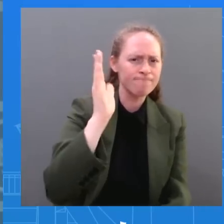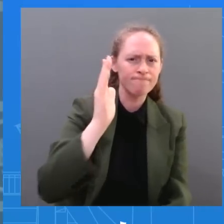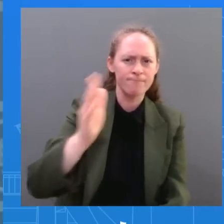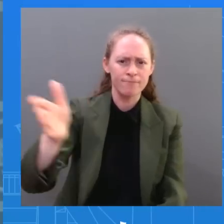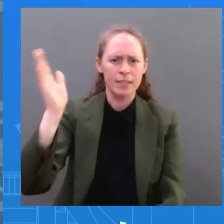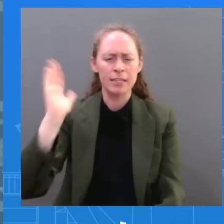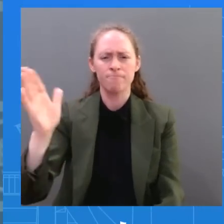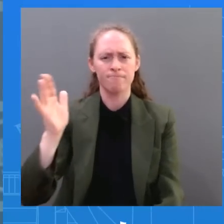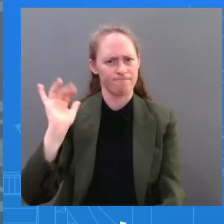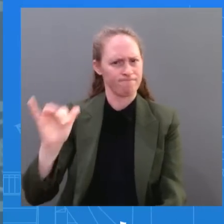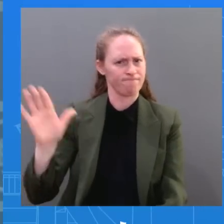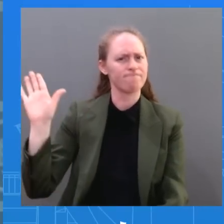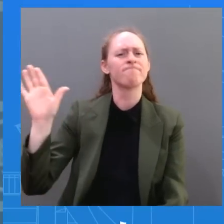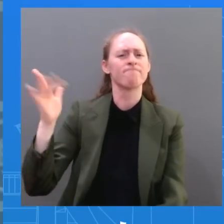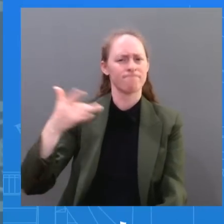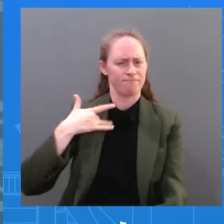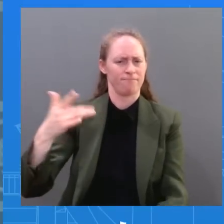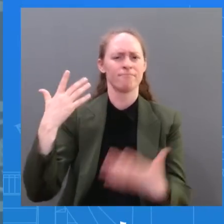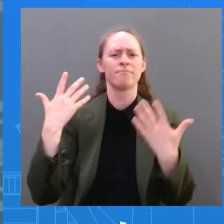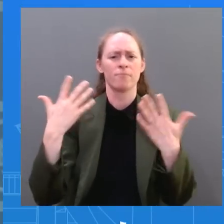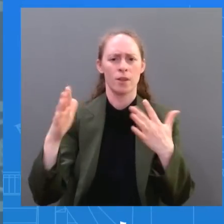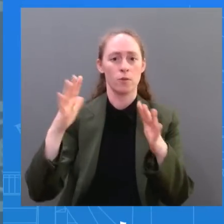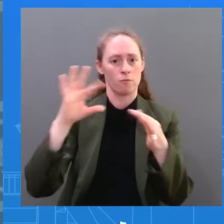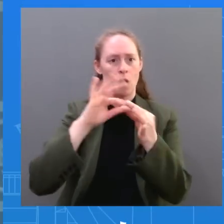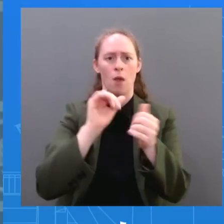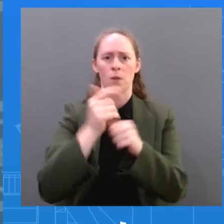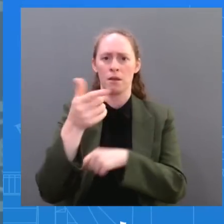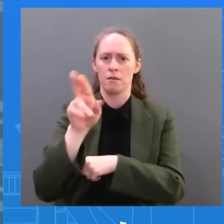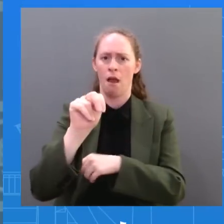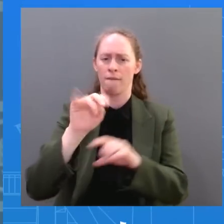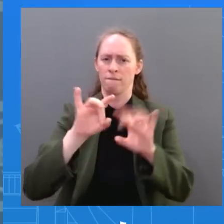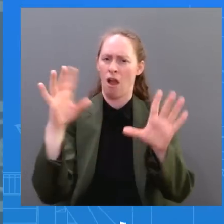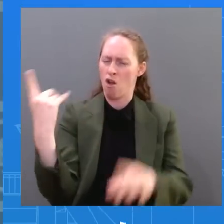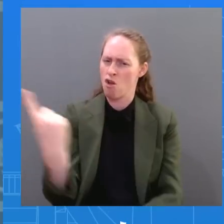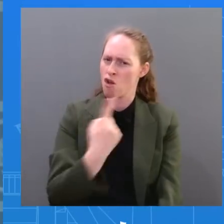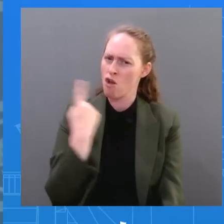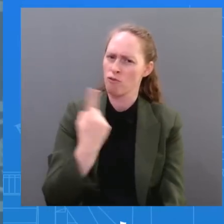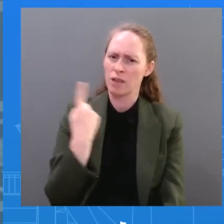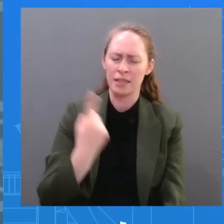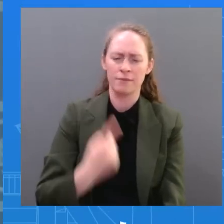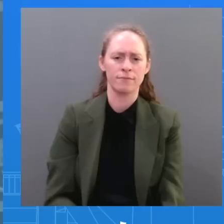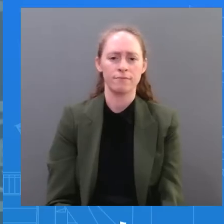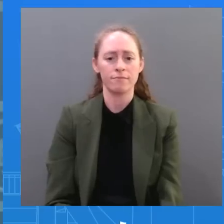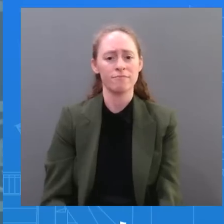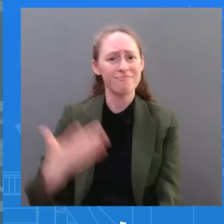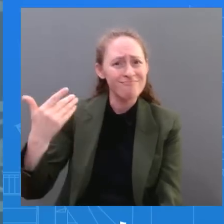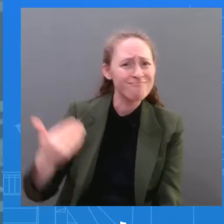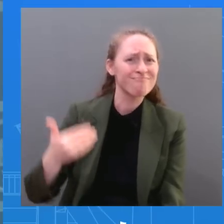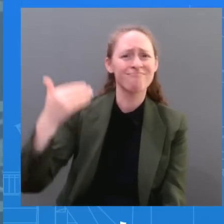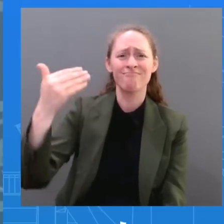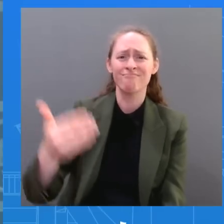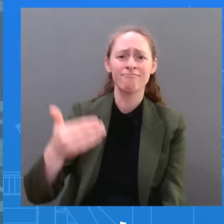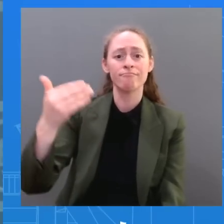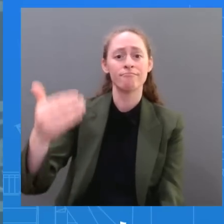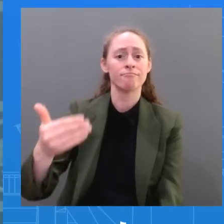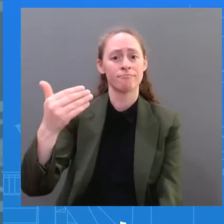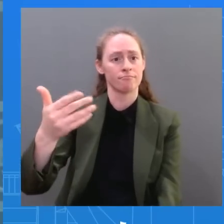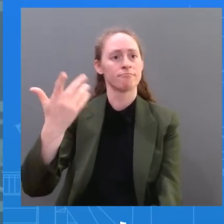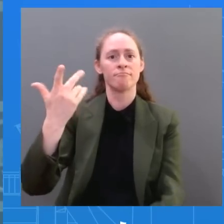And he has done that in primetime on many of your colleagues' networks. He has done it Uvalde, when he --